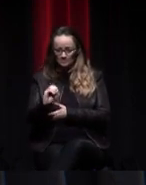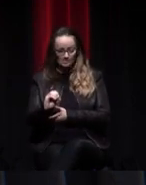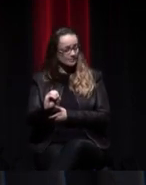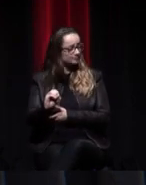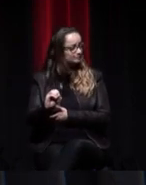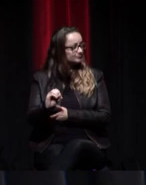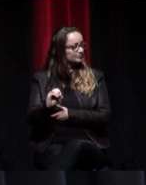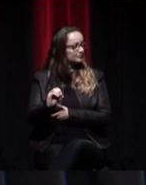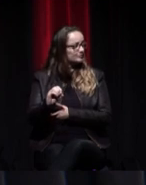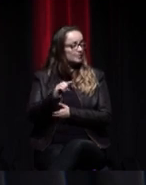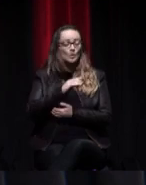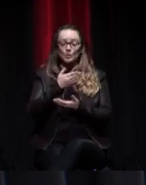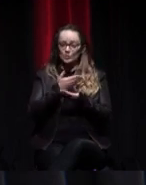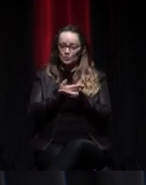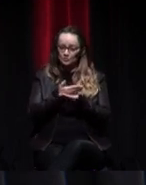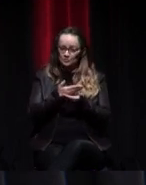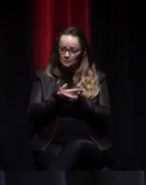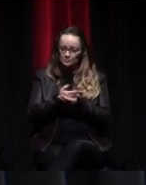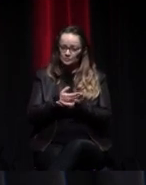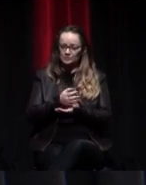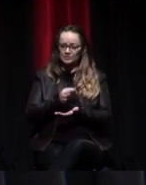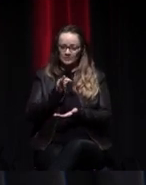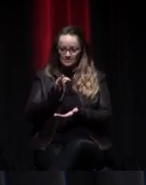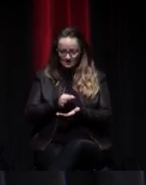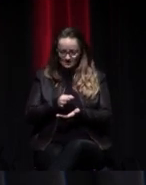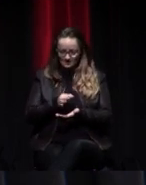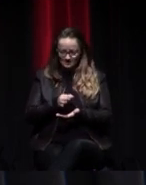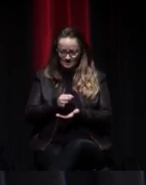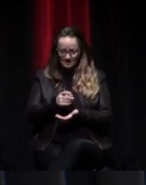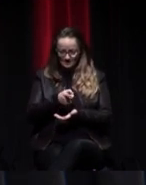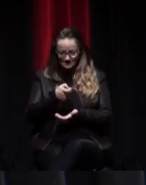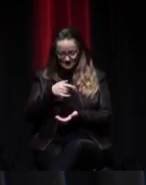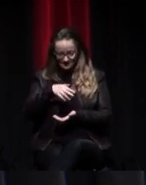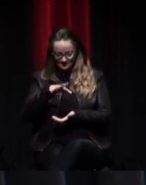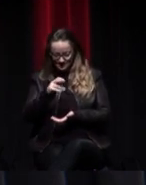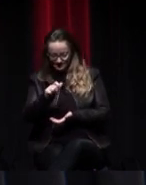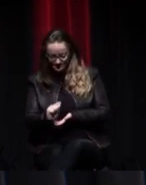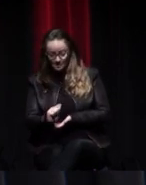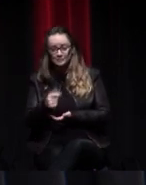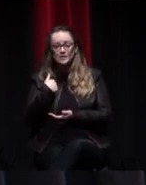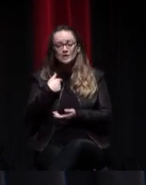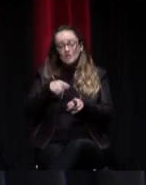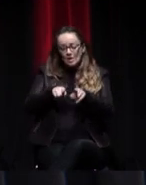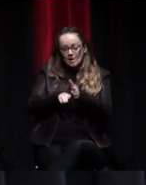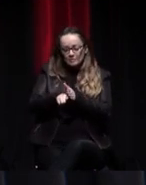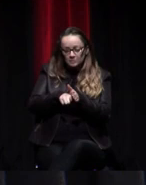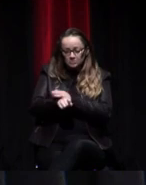"A study of Exata, a specialist in big data, has assessed 148 thousand tweets